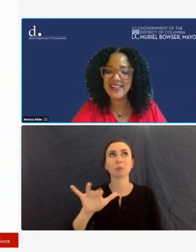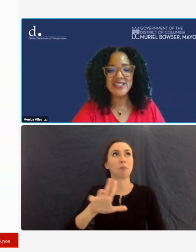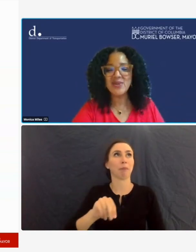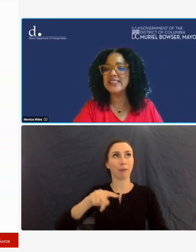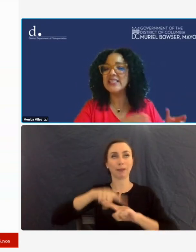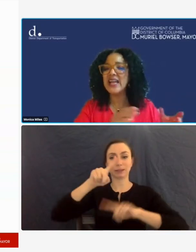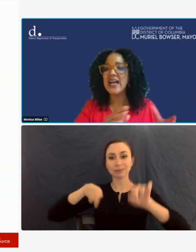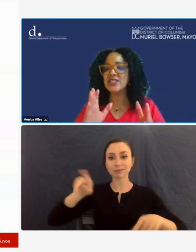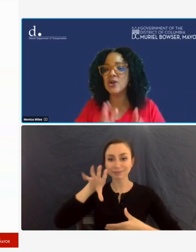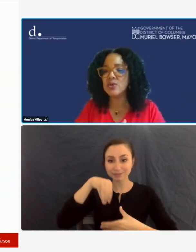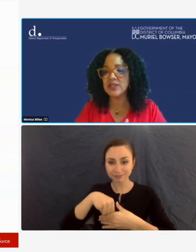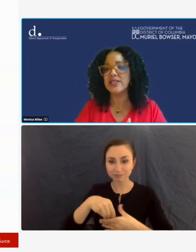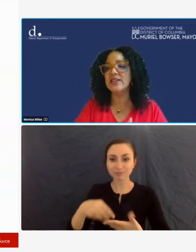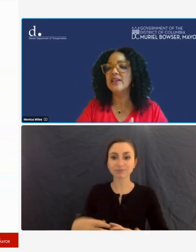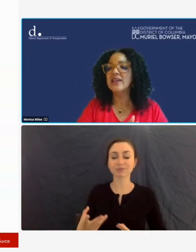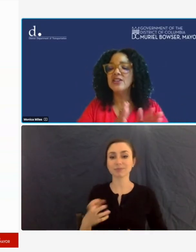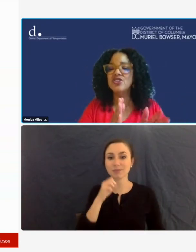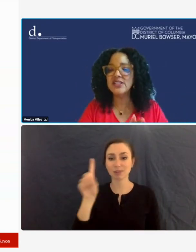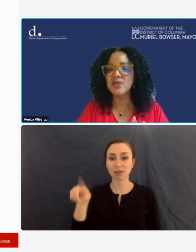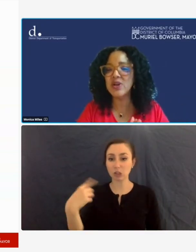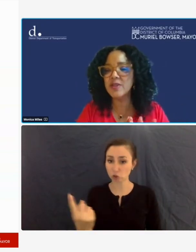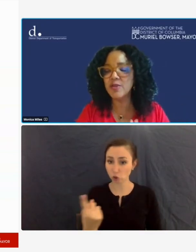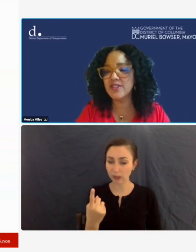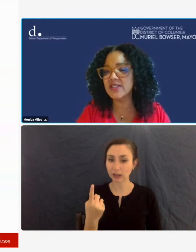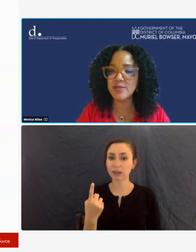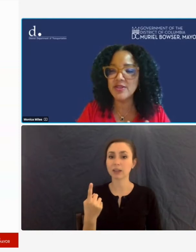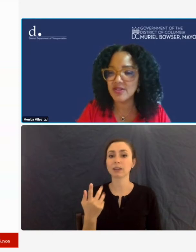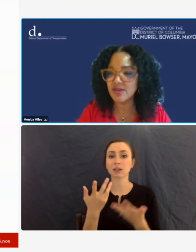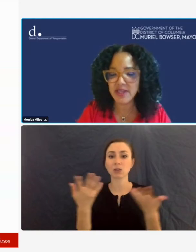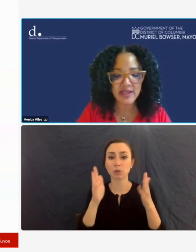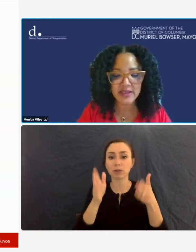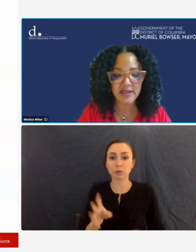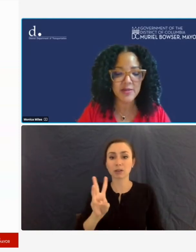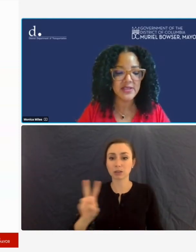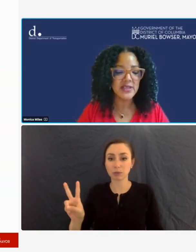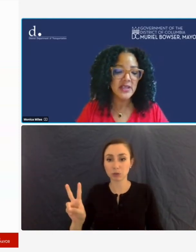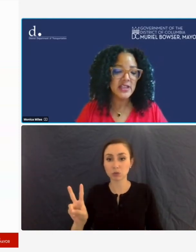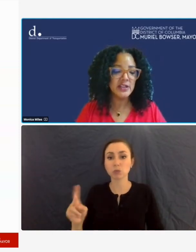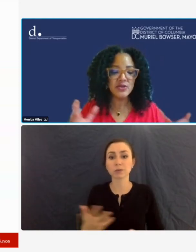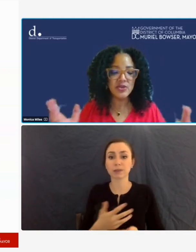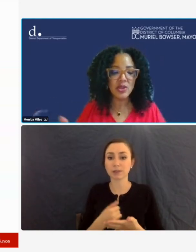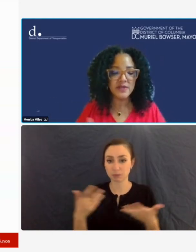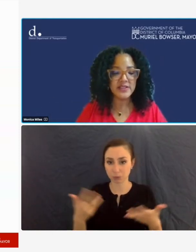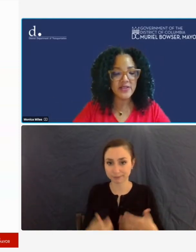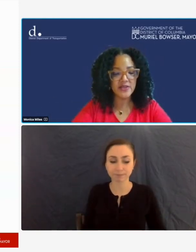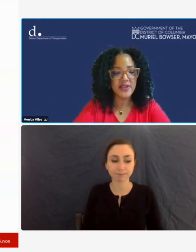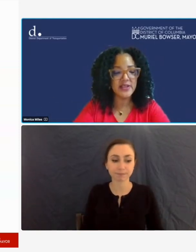so it's not solely just what the person's w-2 income is it includes all of these other things